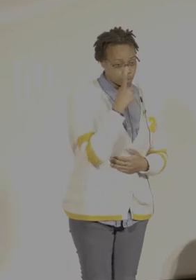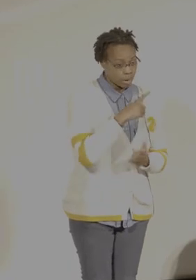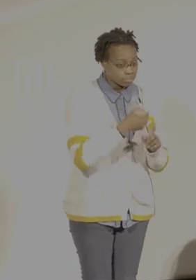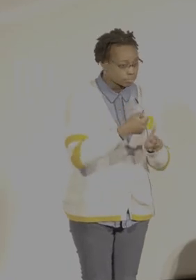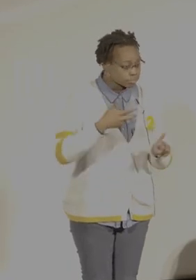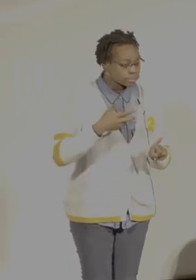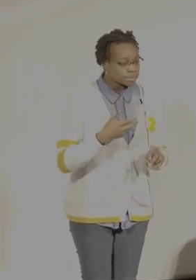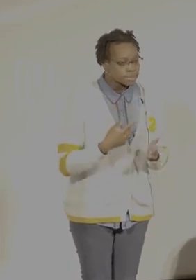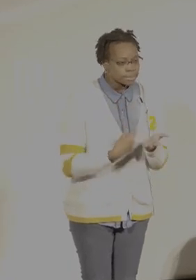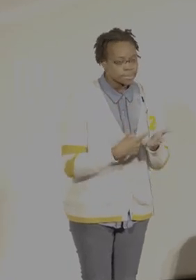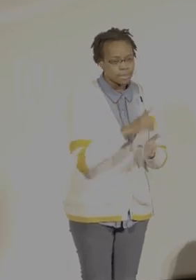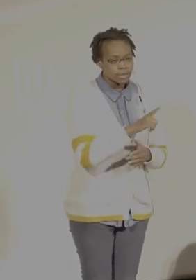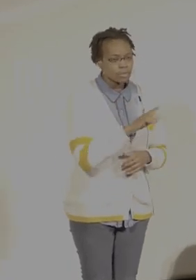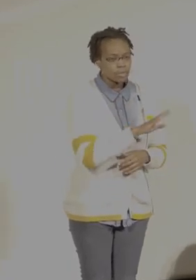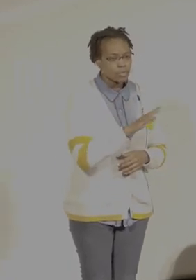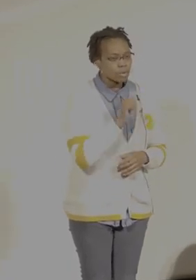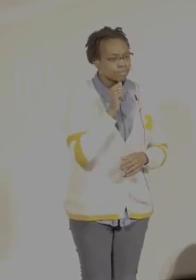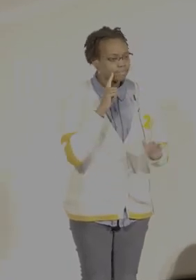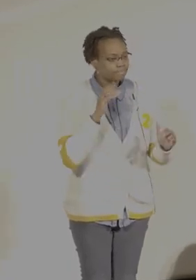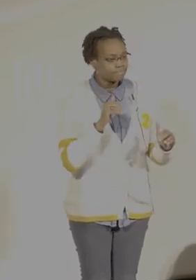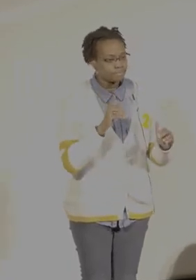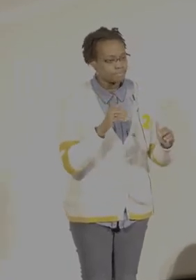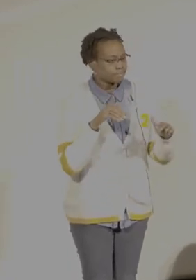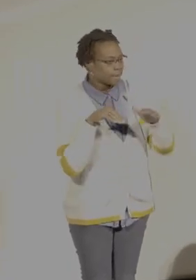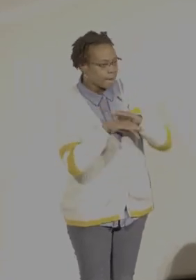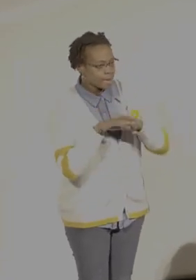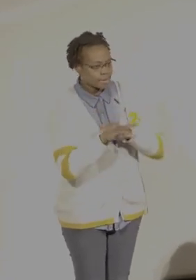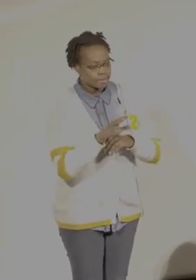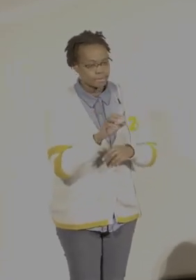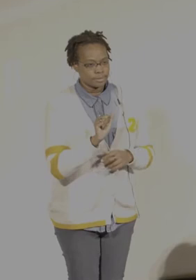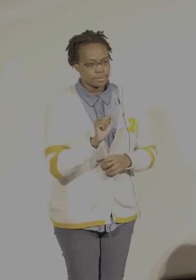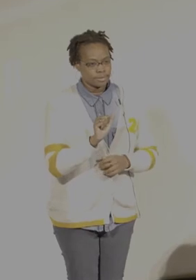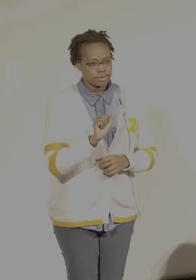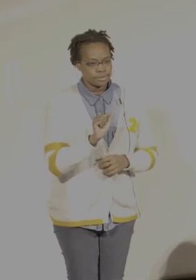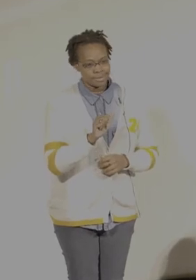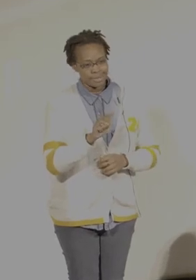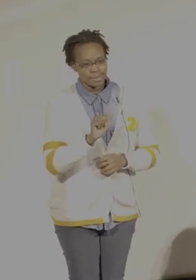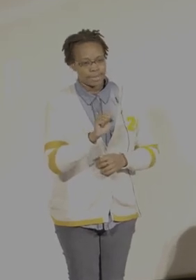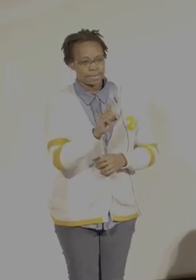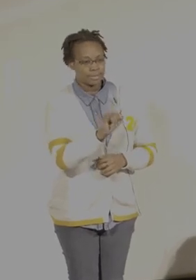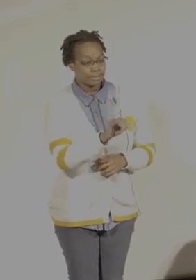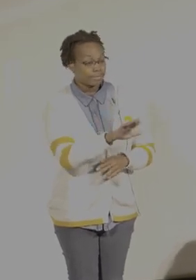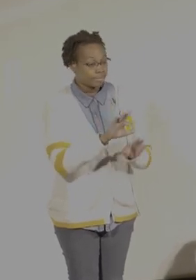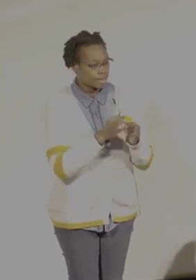about your unprecedented access to Alexei and his family and what that was like.